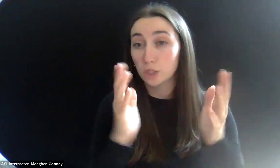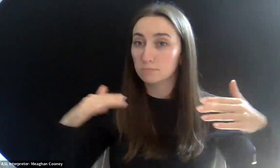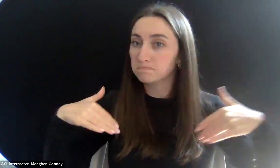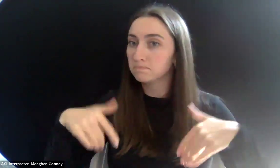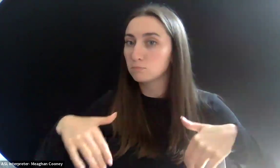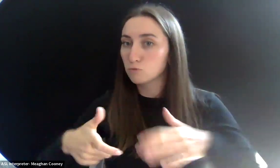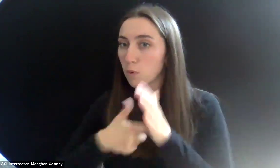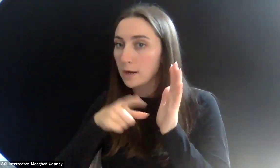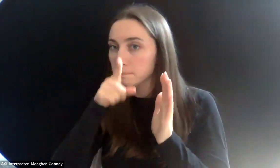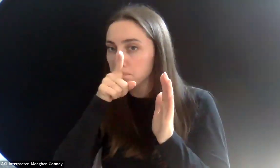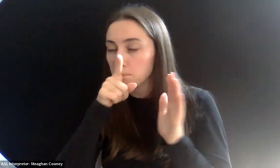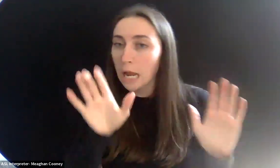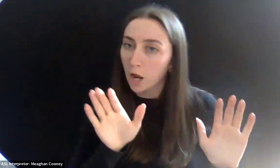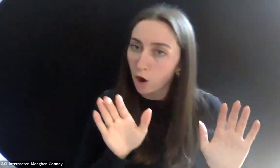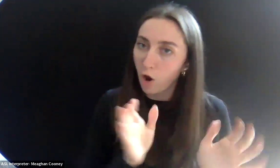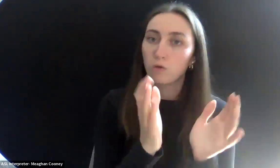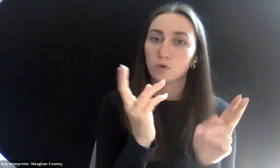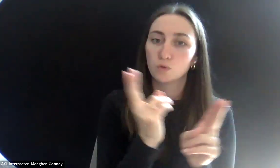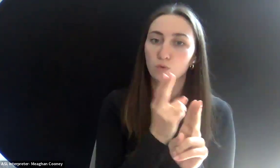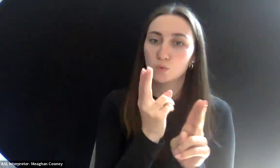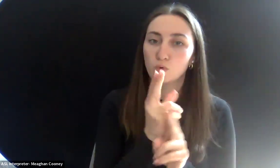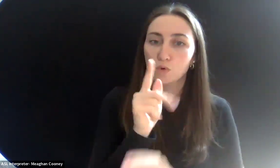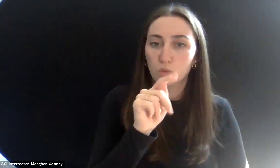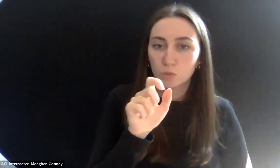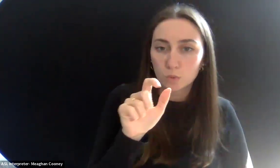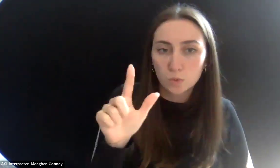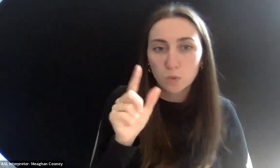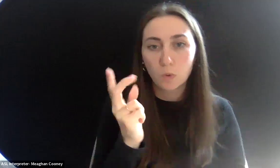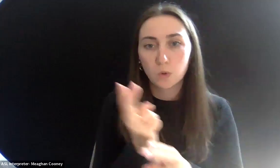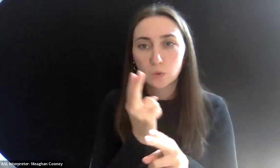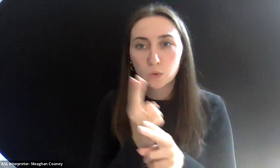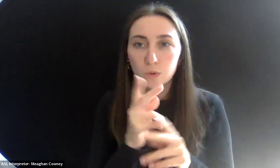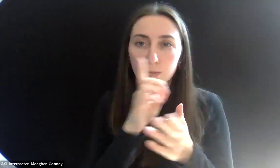recommendations or methodologies in the tool and indicated that